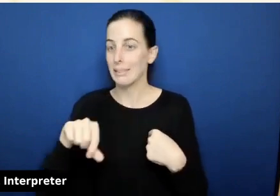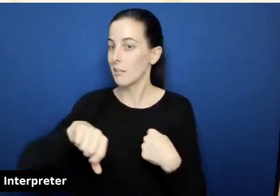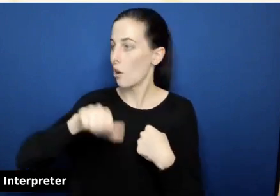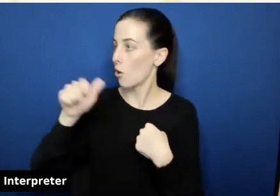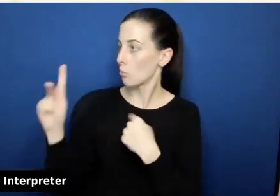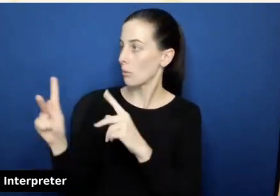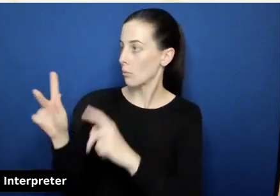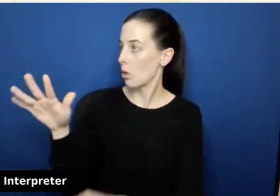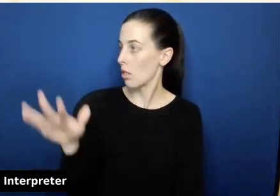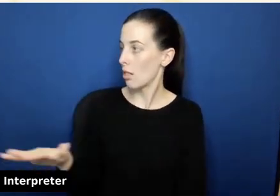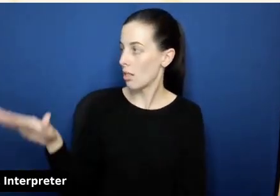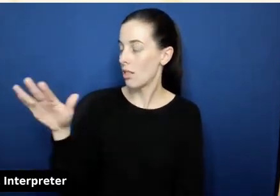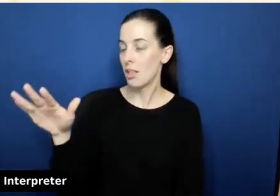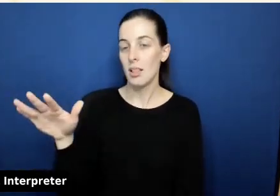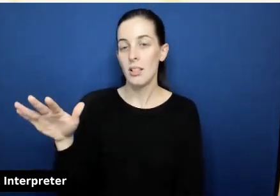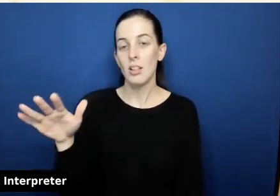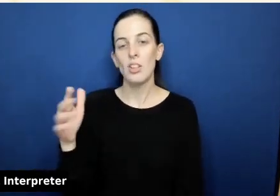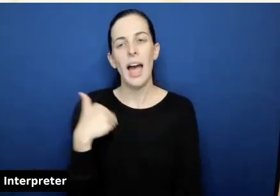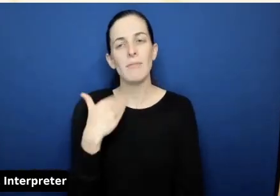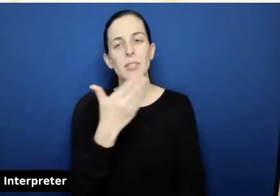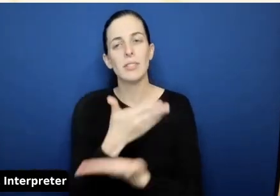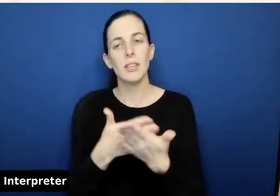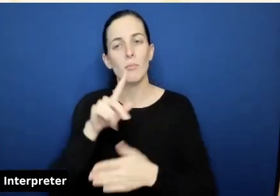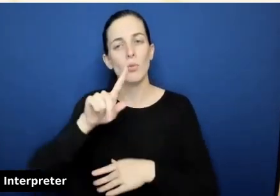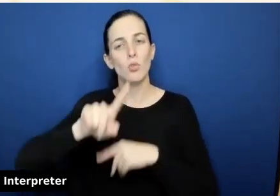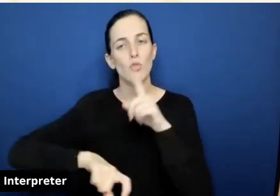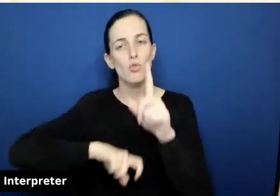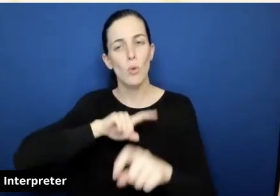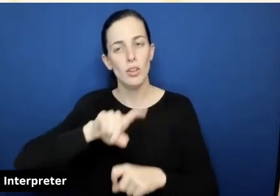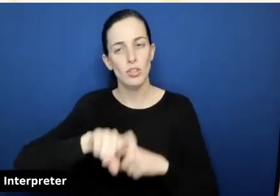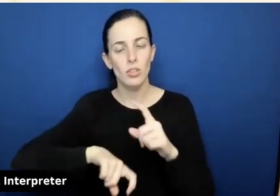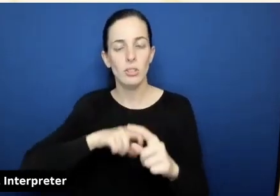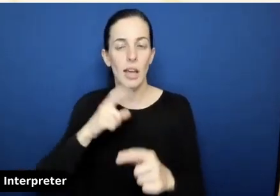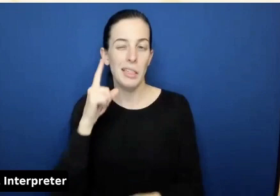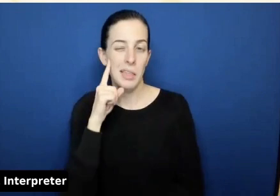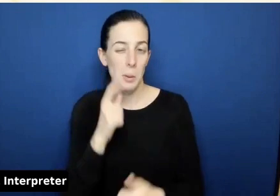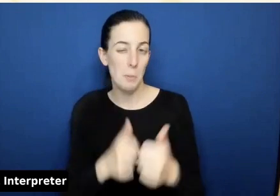We have some questions and most of them are asking for the slide decks.